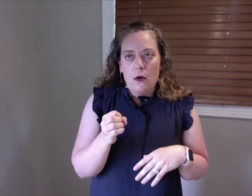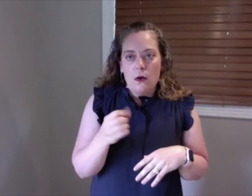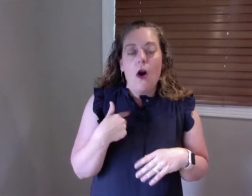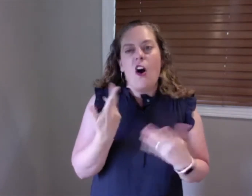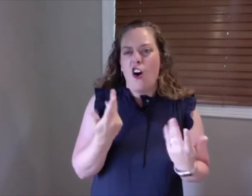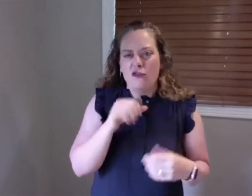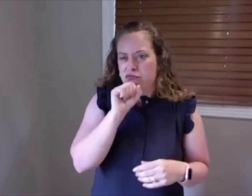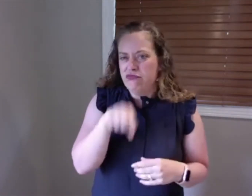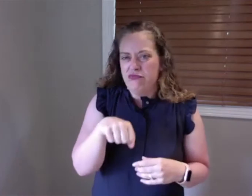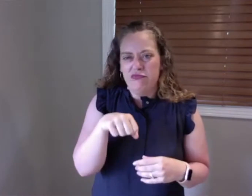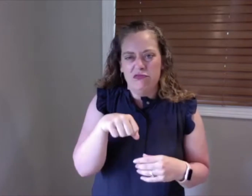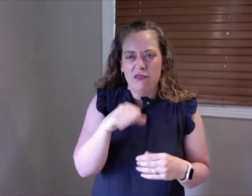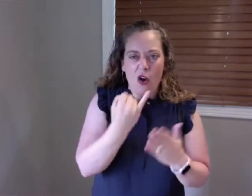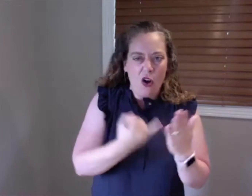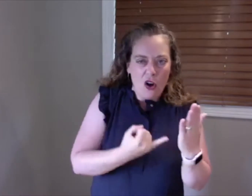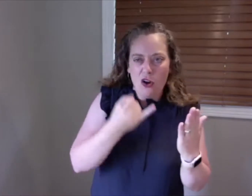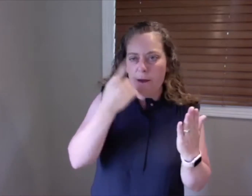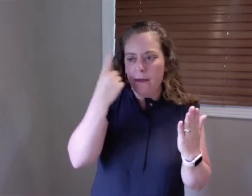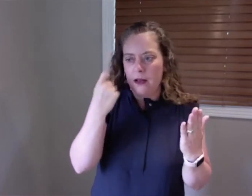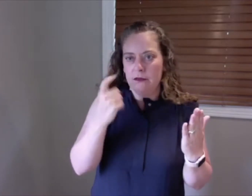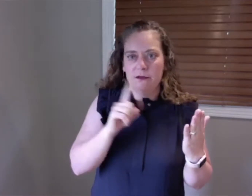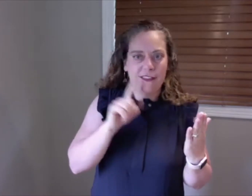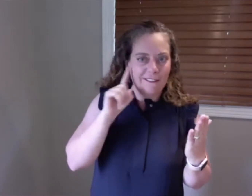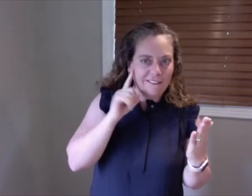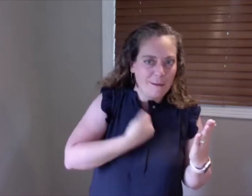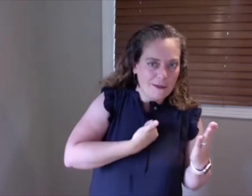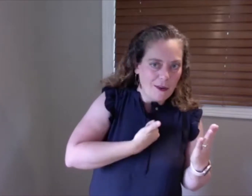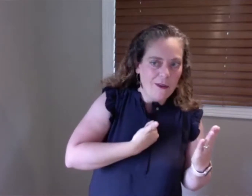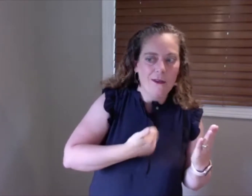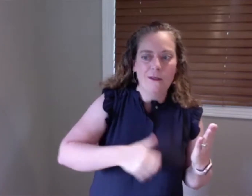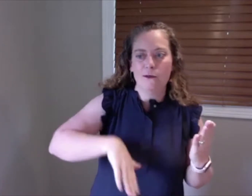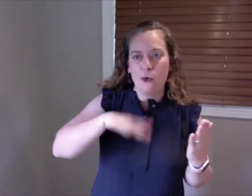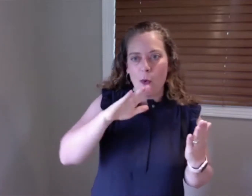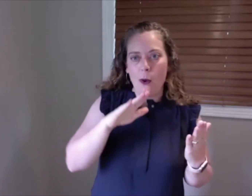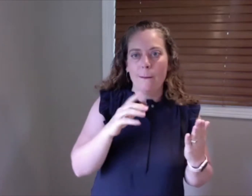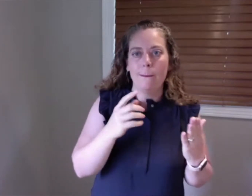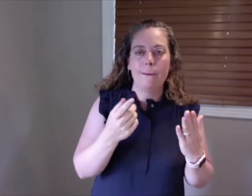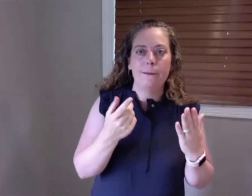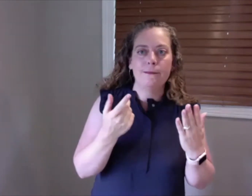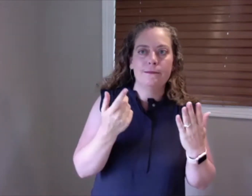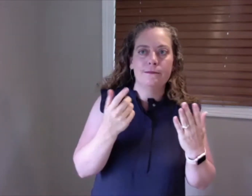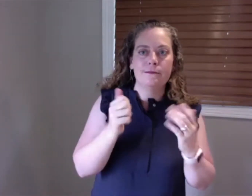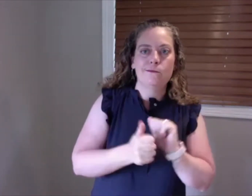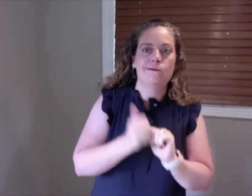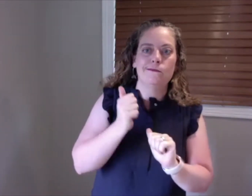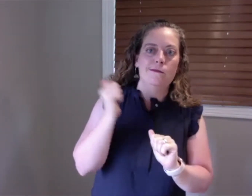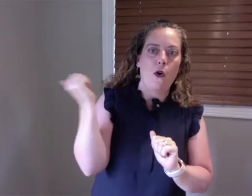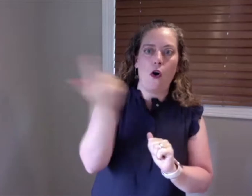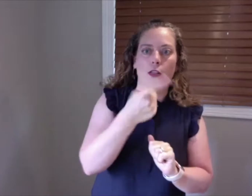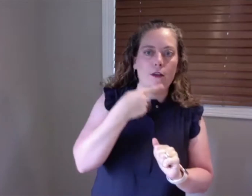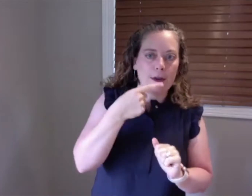Anyways, so yeah, I love art because being Deaf and growing up surrounded by